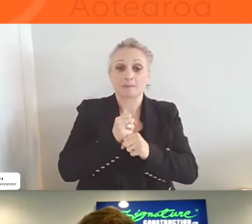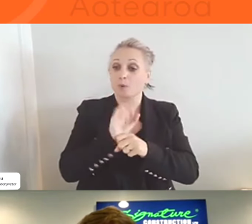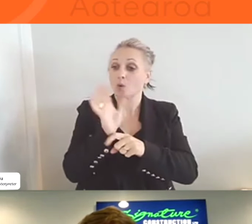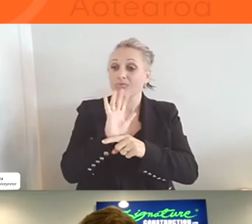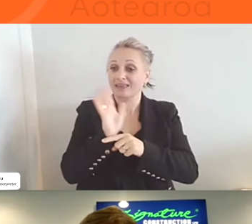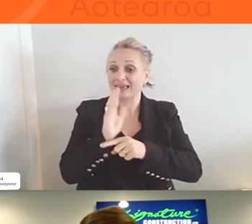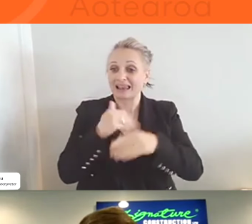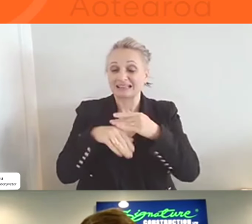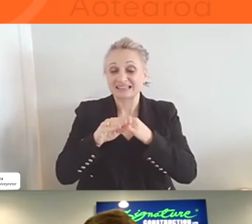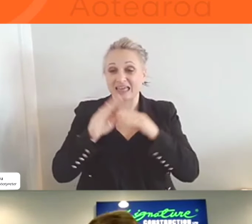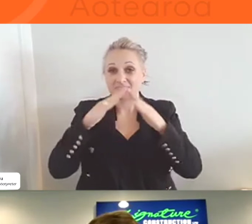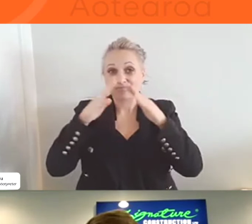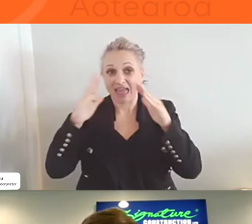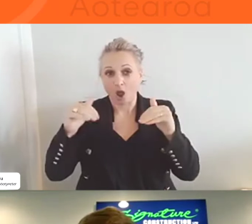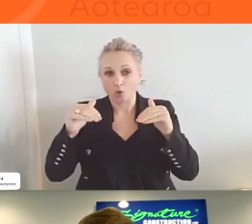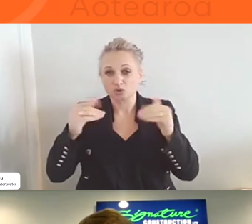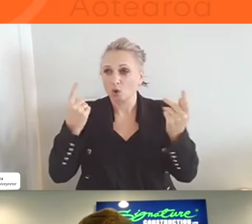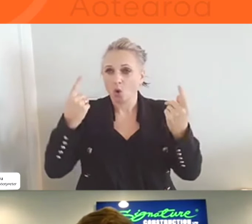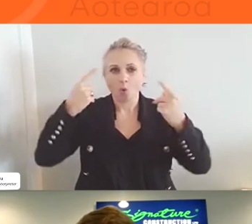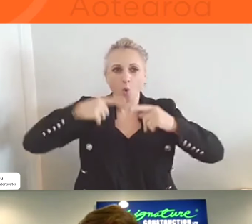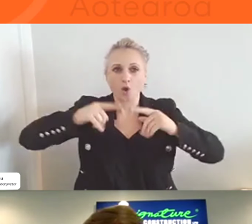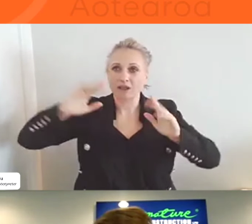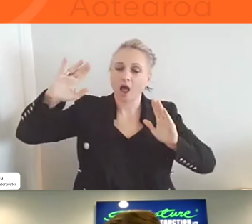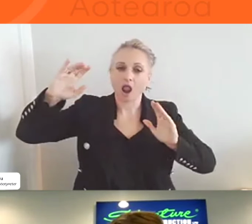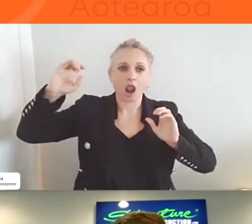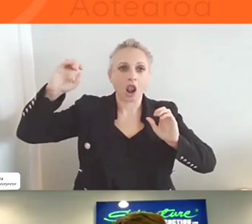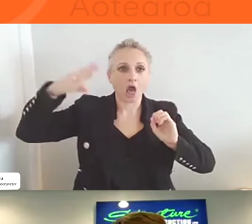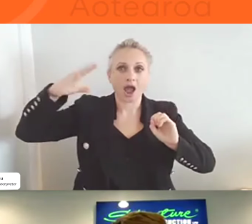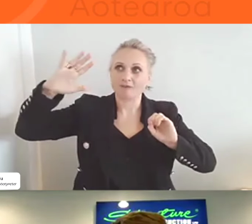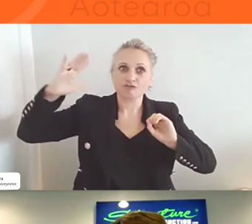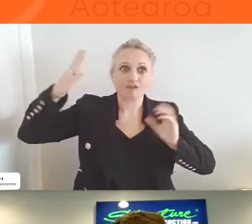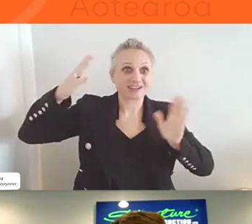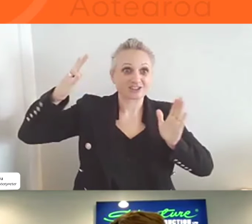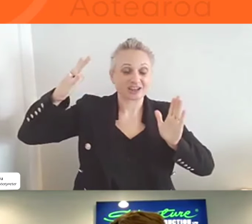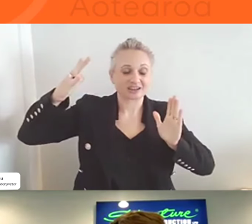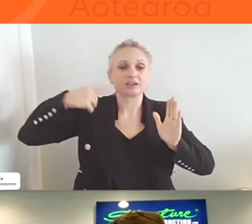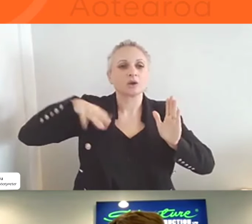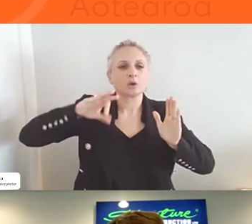they reflect. So we went out and actually did a survey across 12